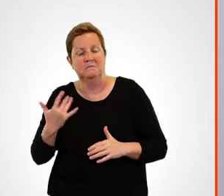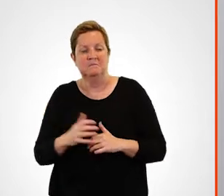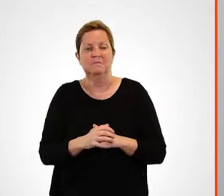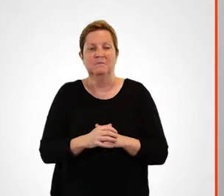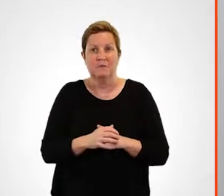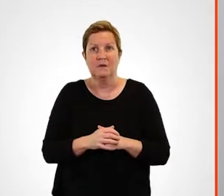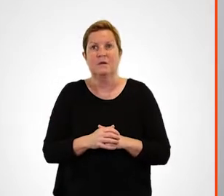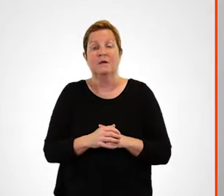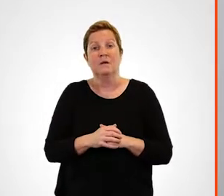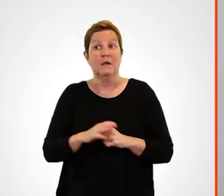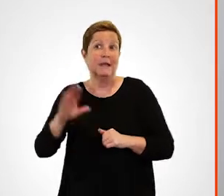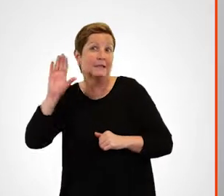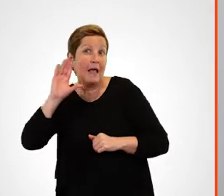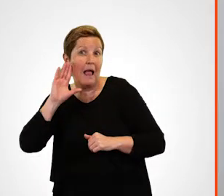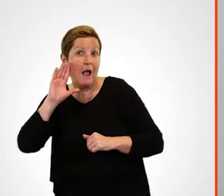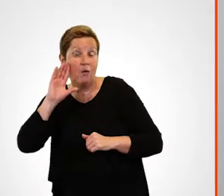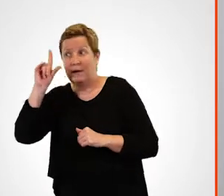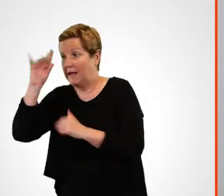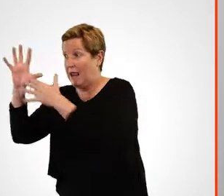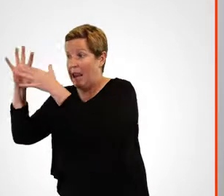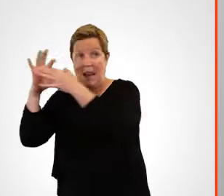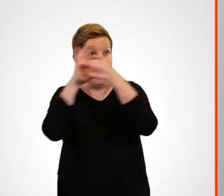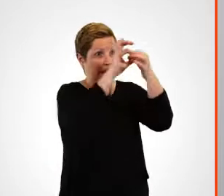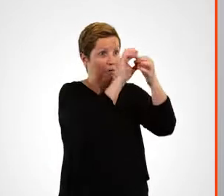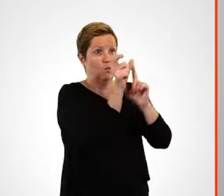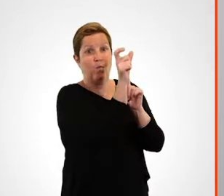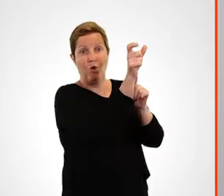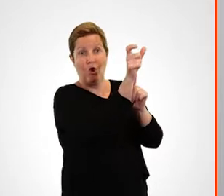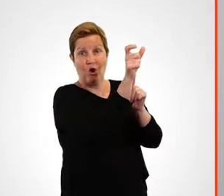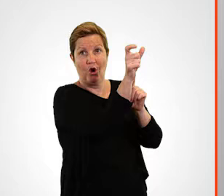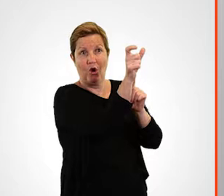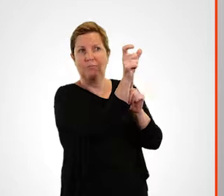If they can relate the sounds of a word to the print letters,